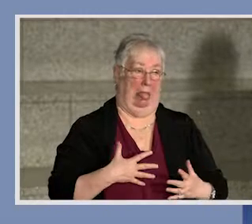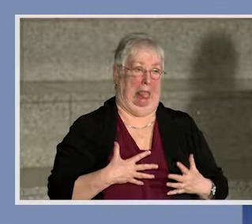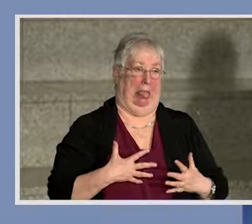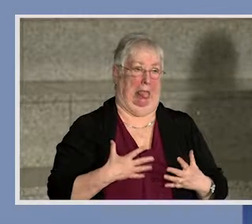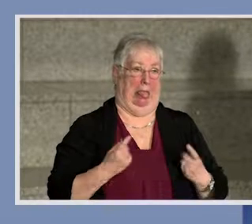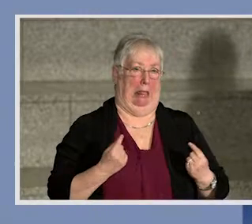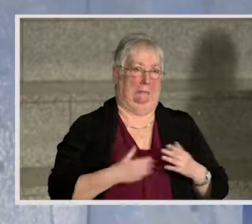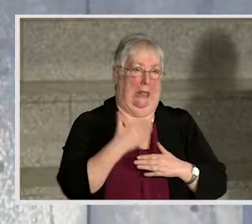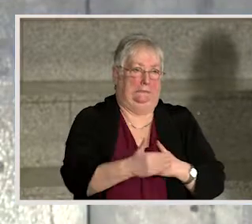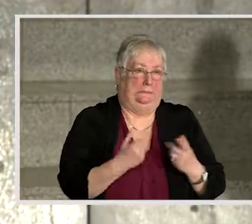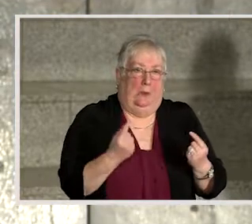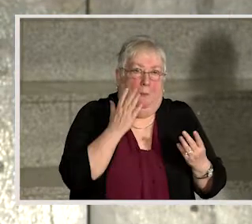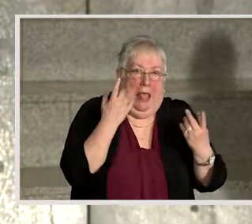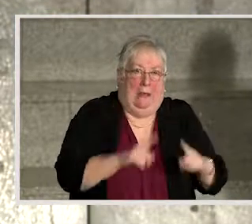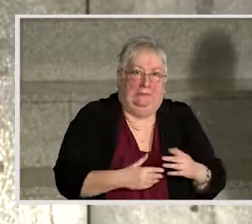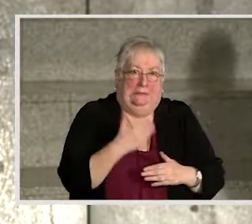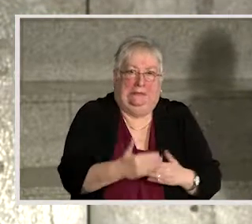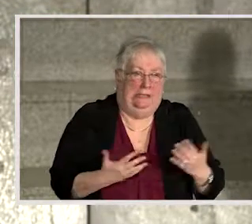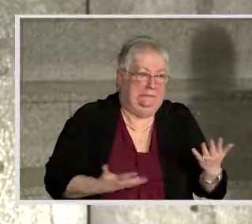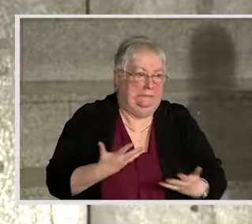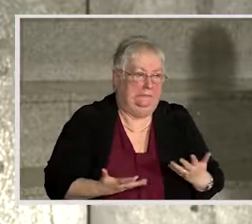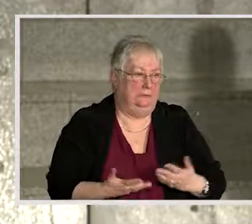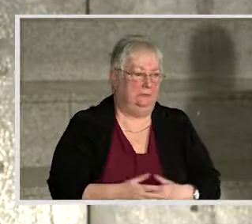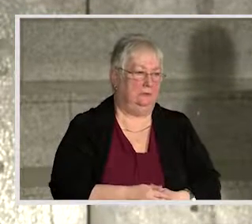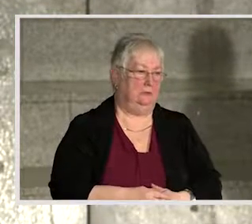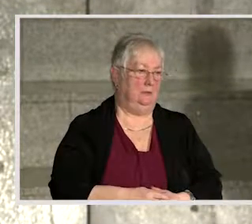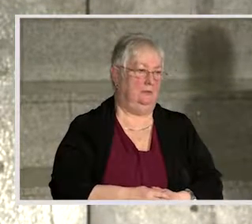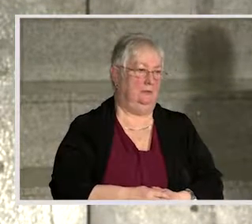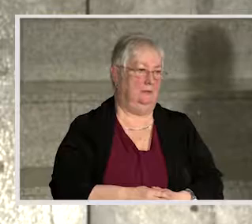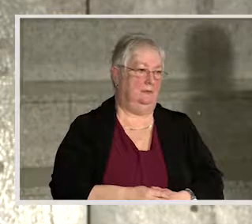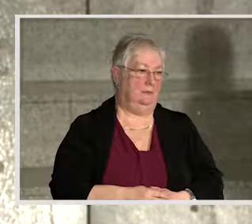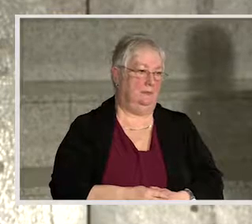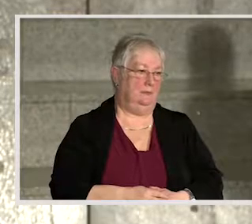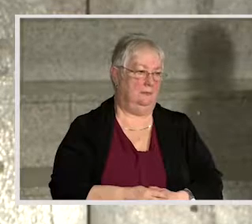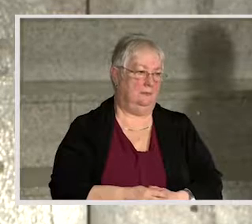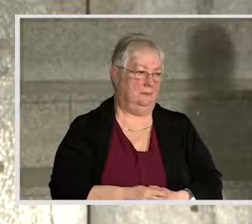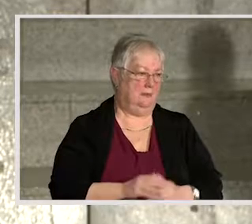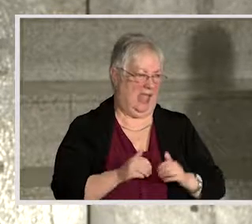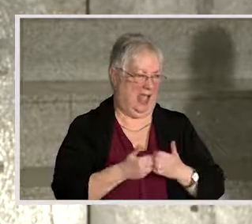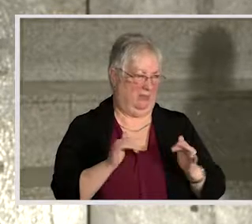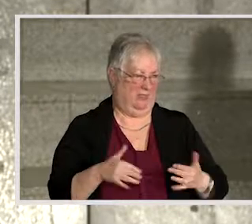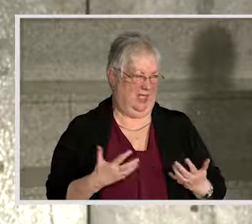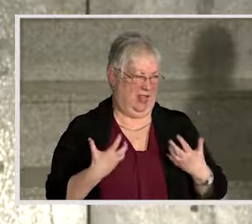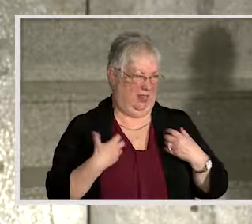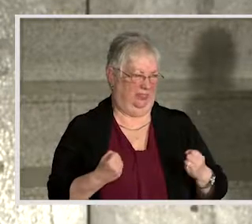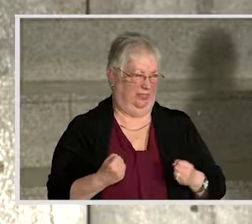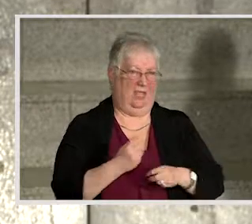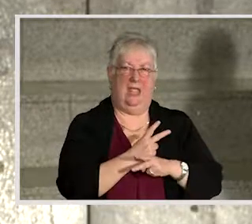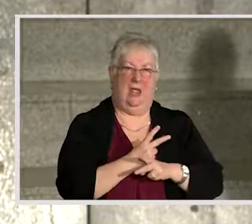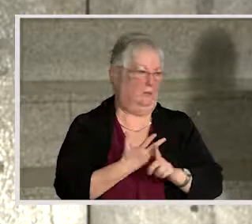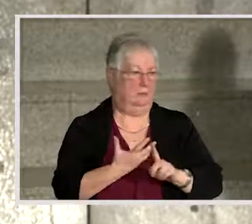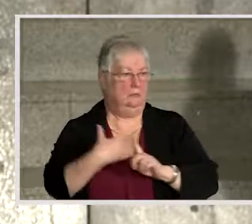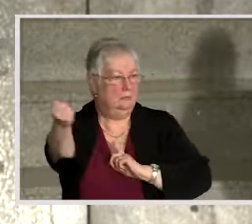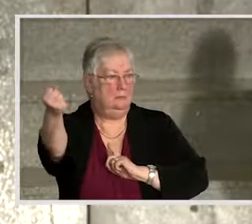HEALTHCARE SAFETY NET, AND HOW THAT WILL IMPACT THE INVESTMENT OPPORTUNITIES THAT THIS MAYOR CAN MAKE.